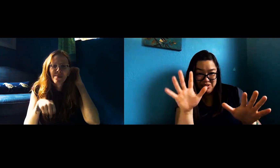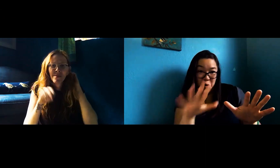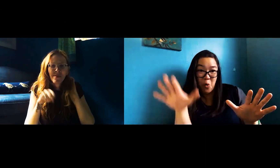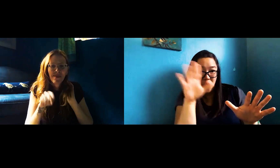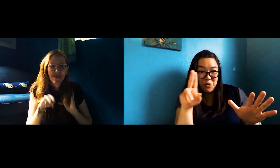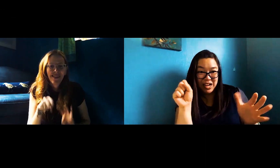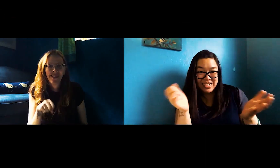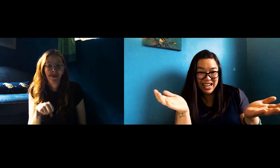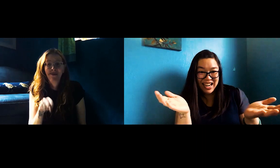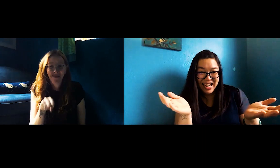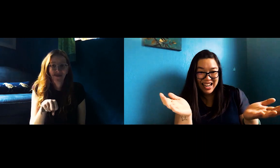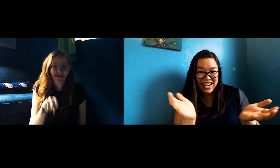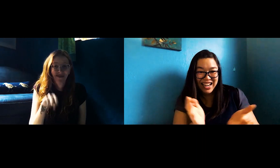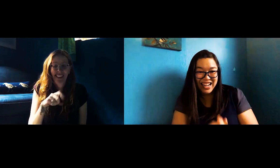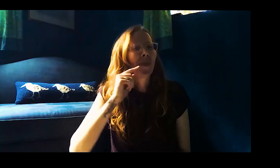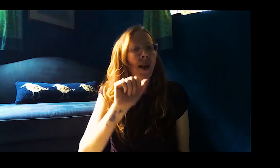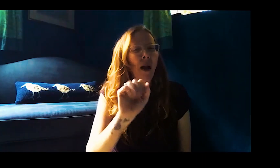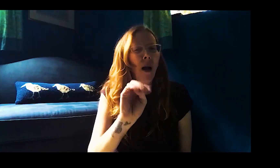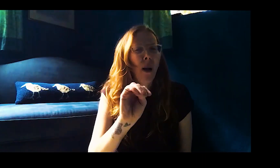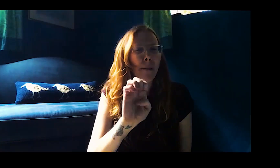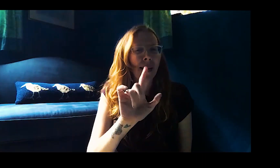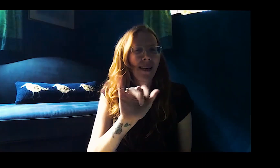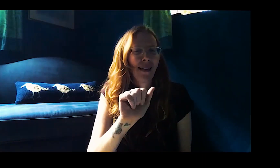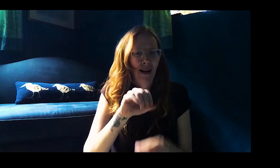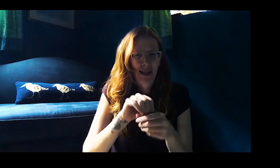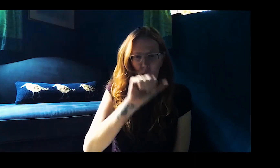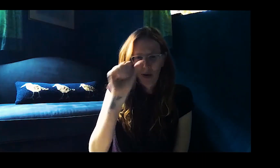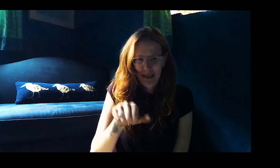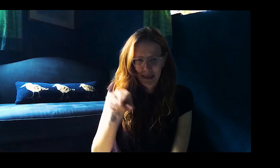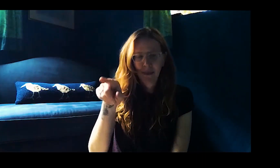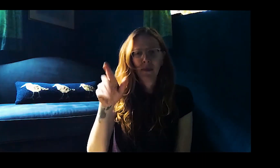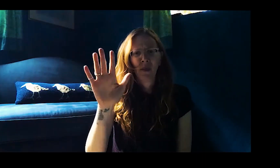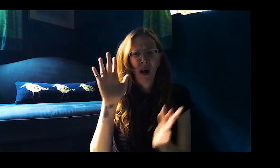suddenly it became a nationwide project. Yes, yes. Amelia - she's in Austin.